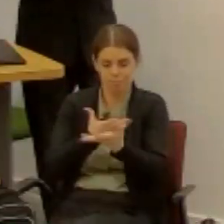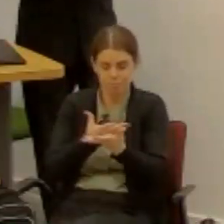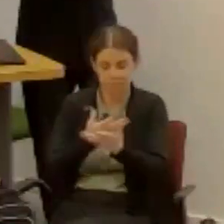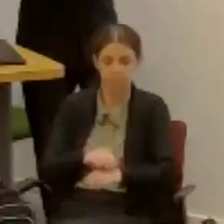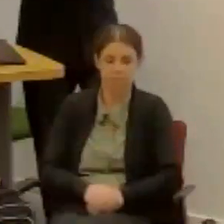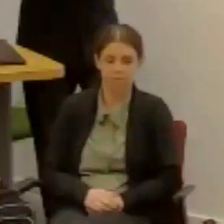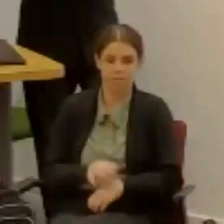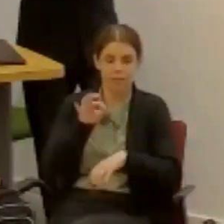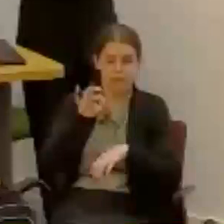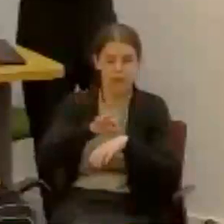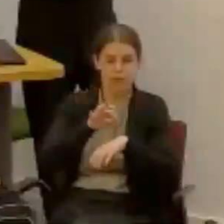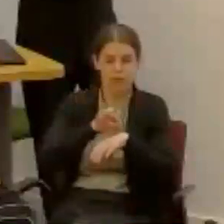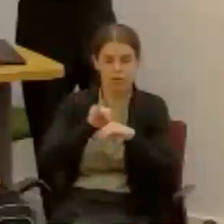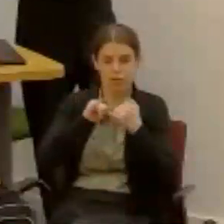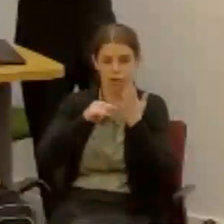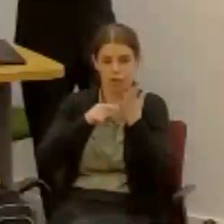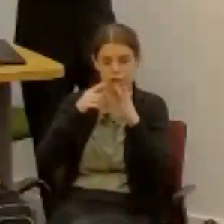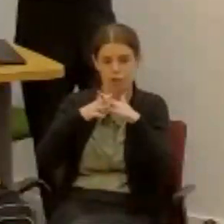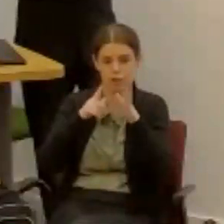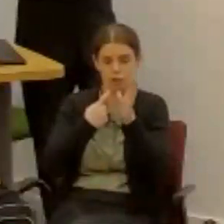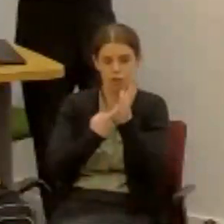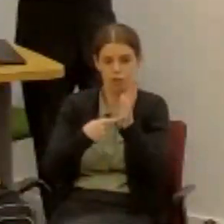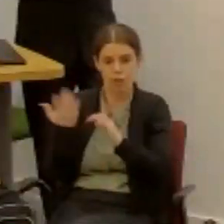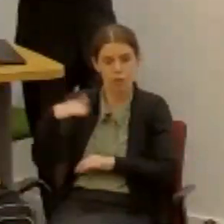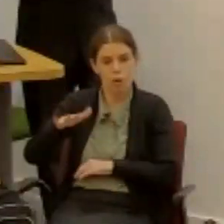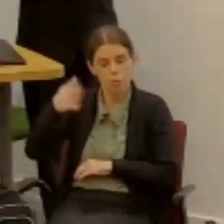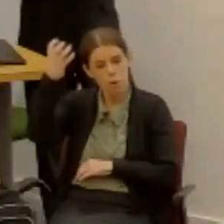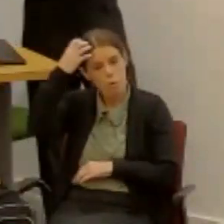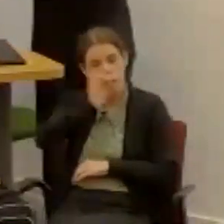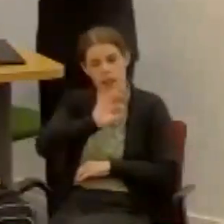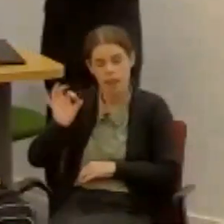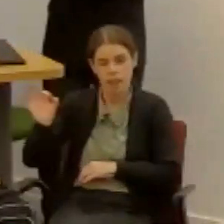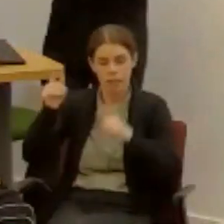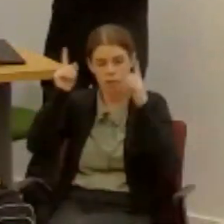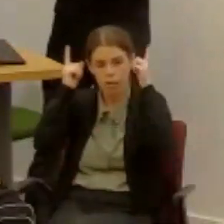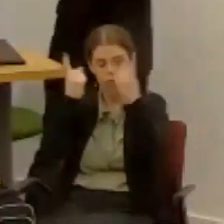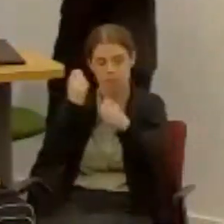Dr Stewart is consultant neuropathologist at the Queen Elizabeth University Hospital, Glasgow.